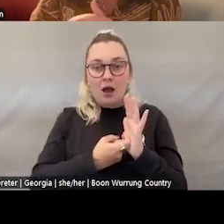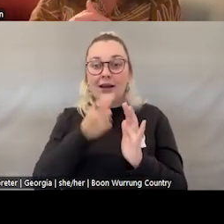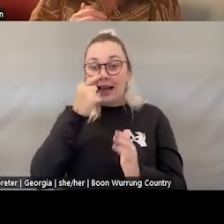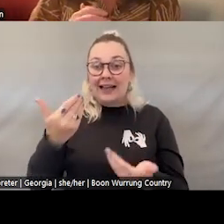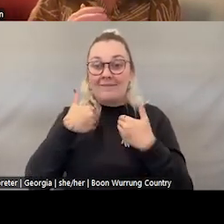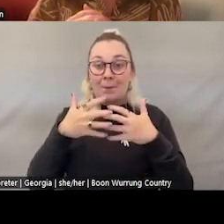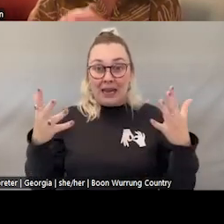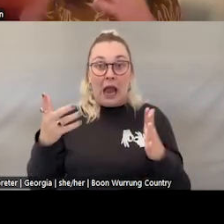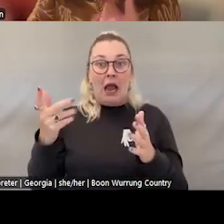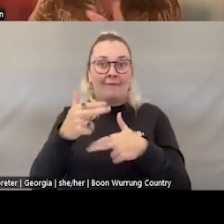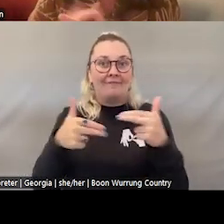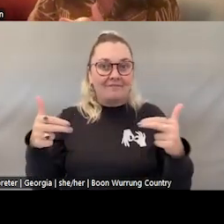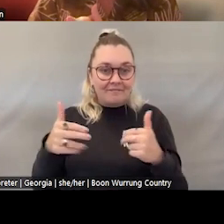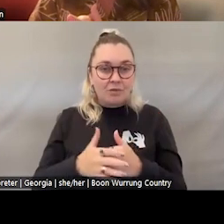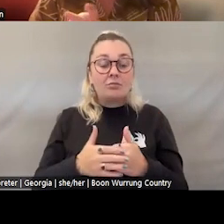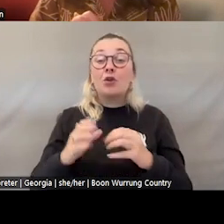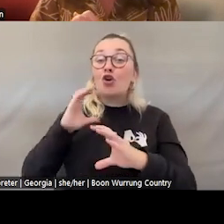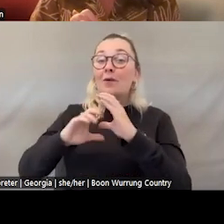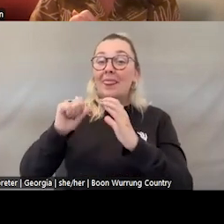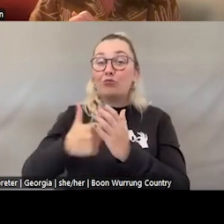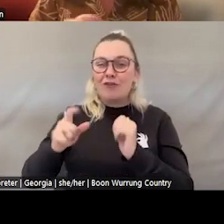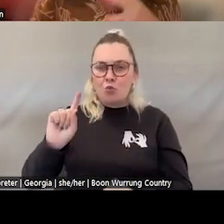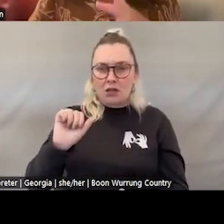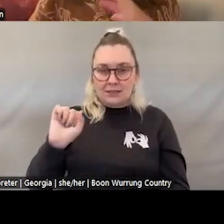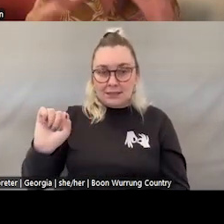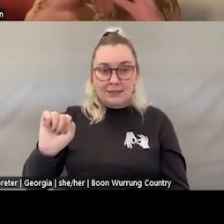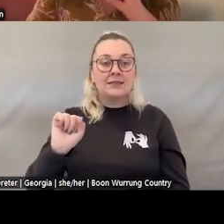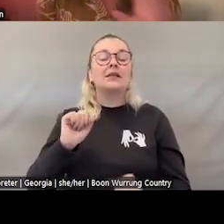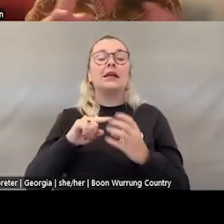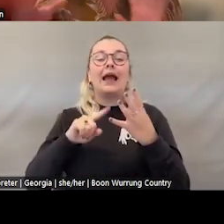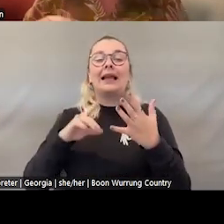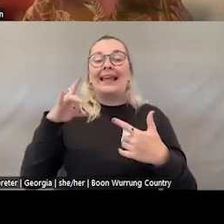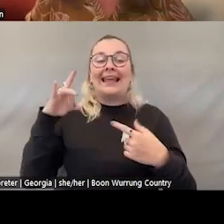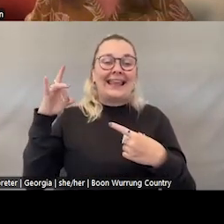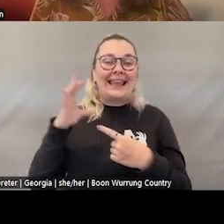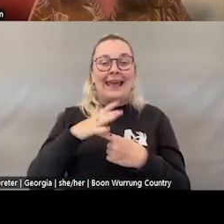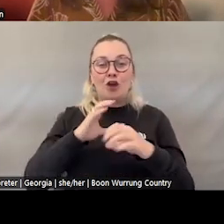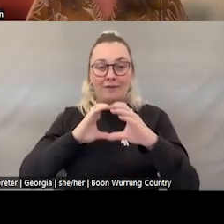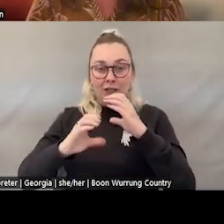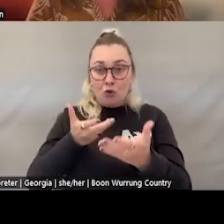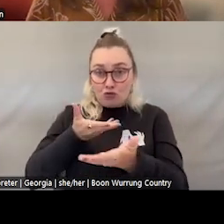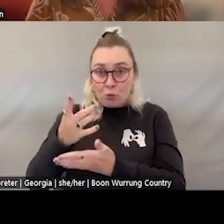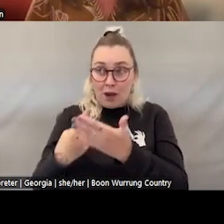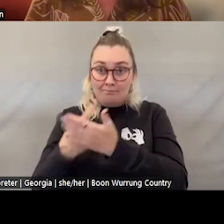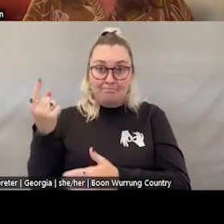gift. The communication preferences and key conversations or interactions one can have.